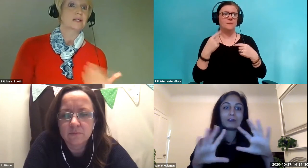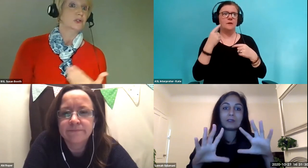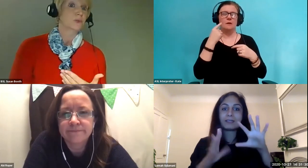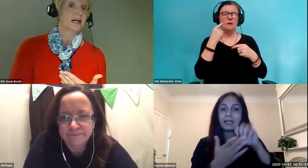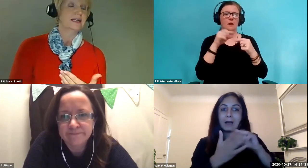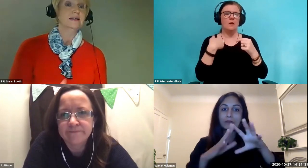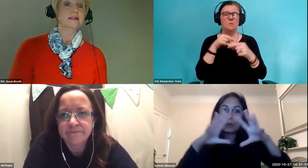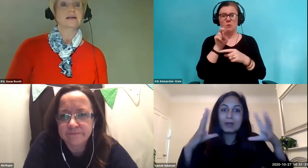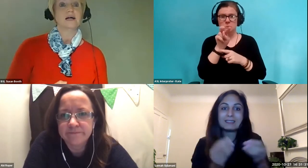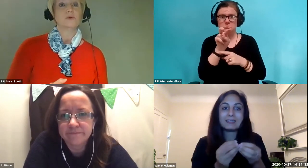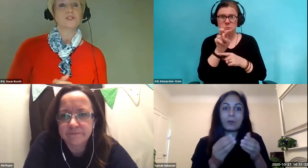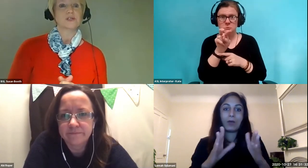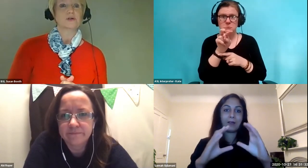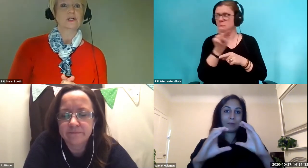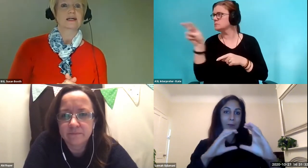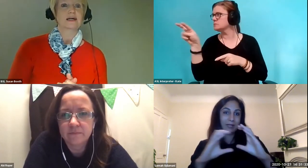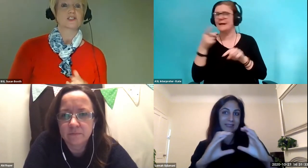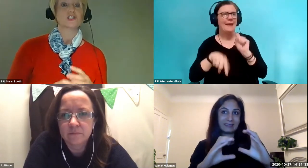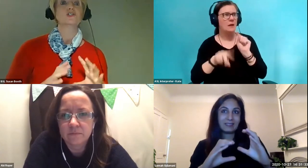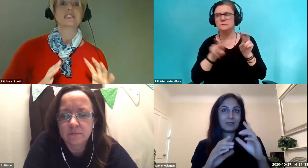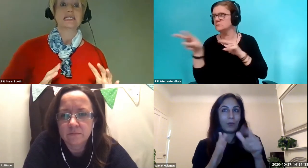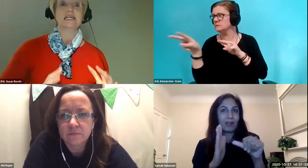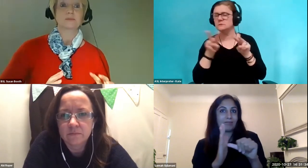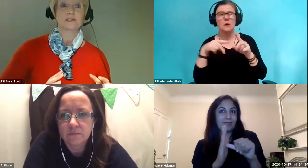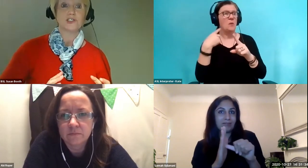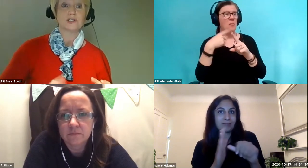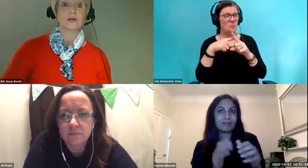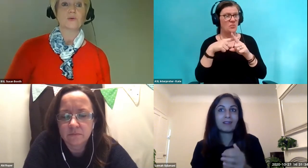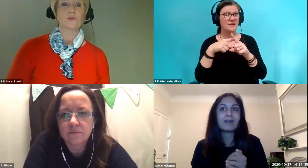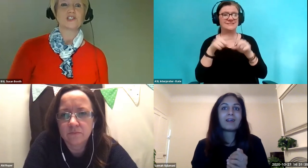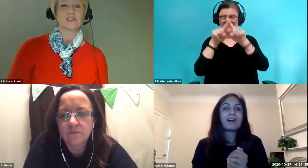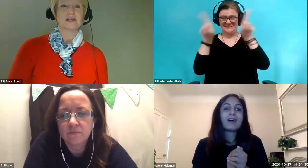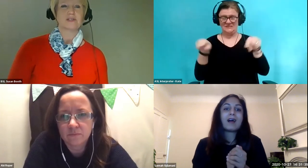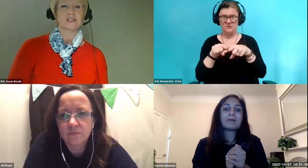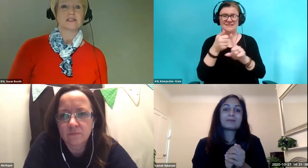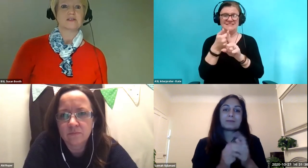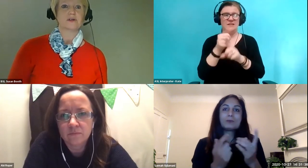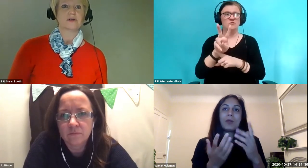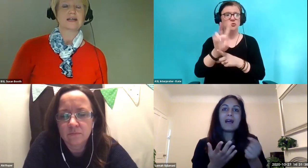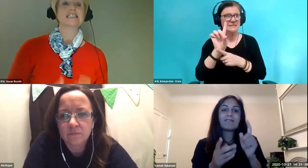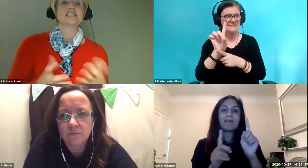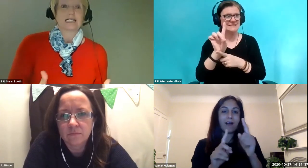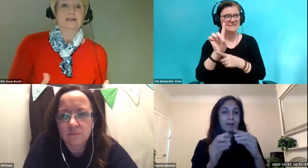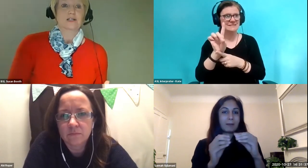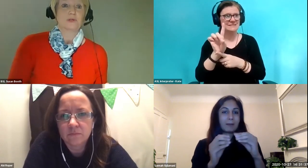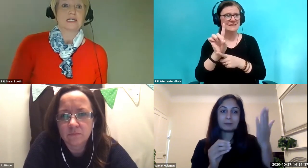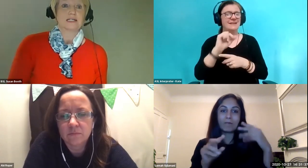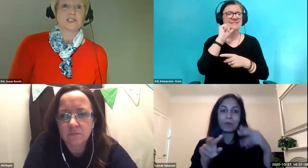look away I'm also looking at a 2D image which doesn't give a sense of a holistic communication